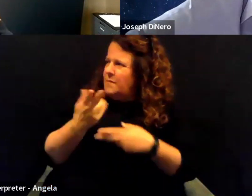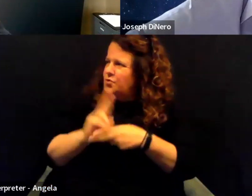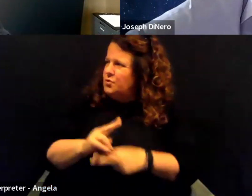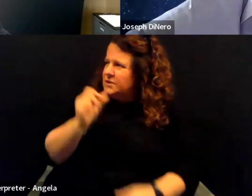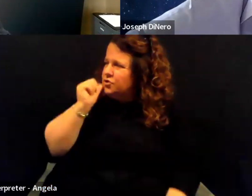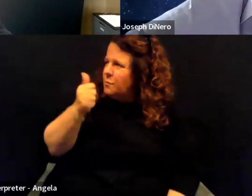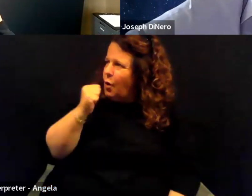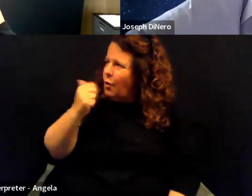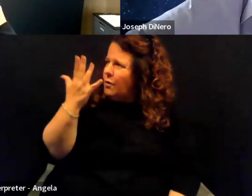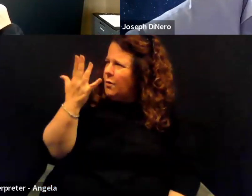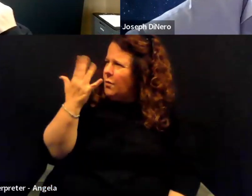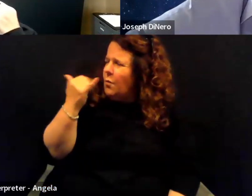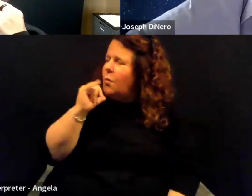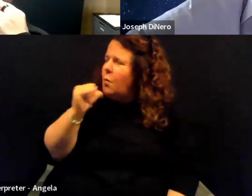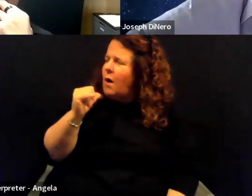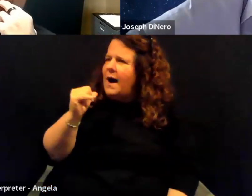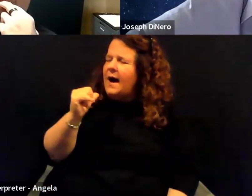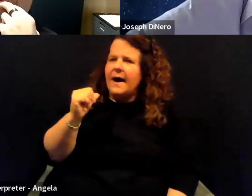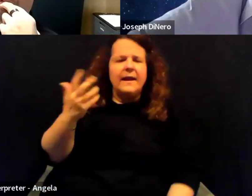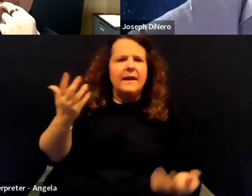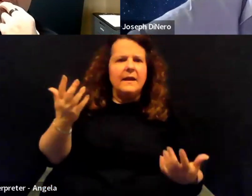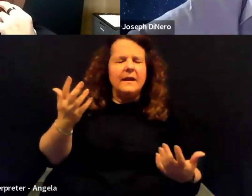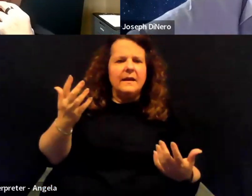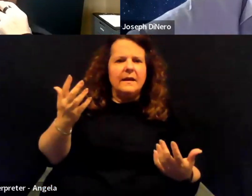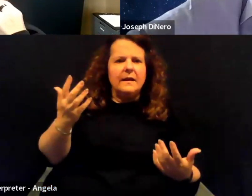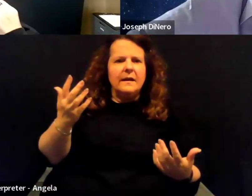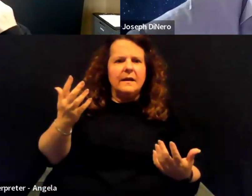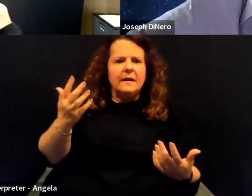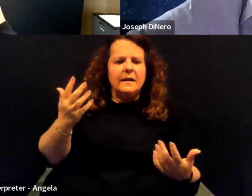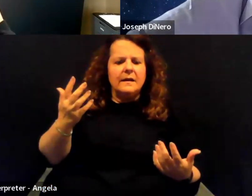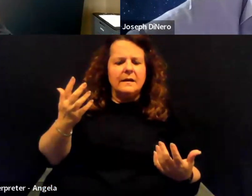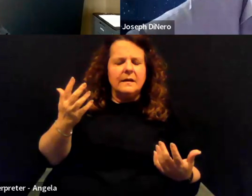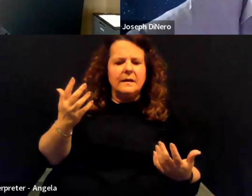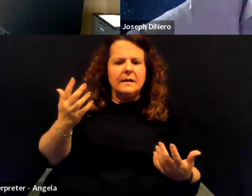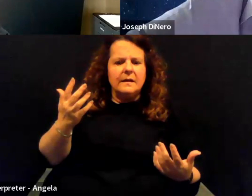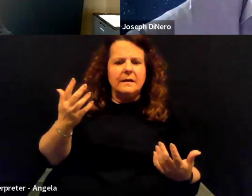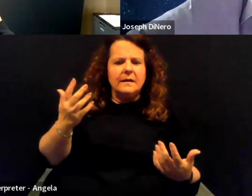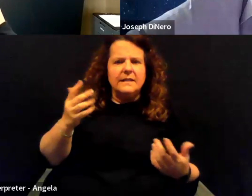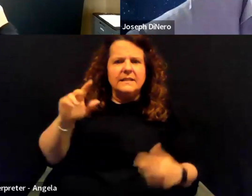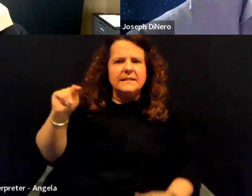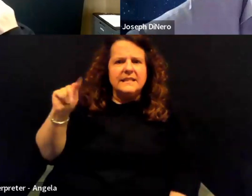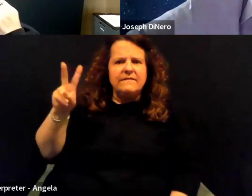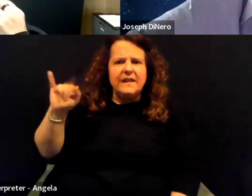Why didn't my TBI teach me this?